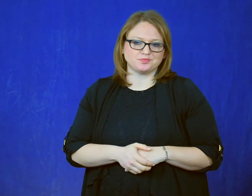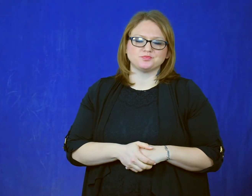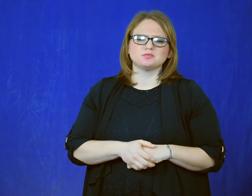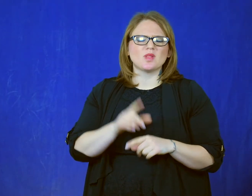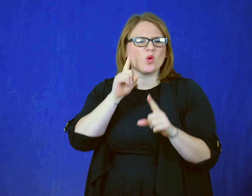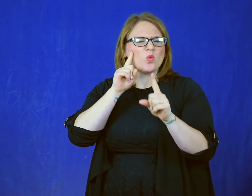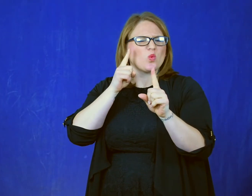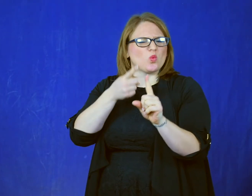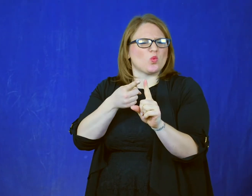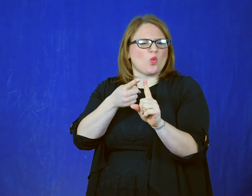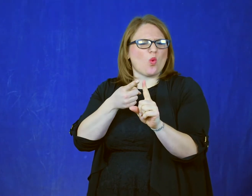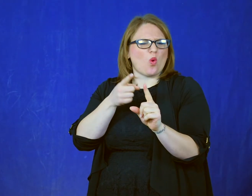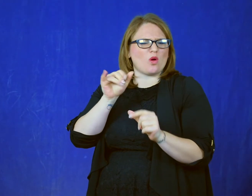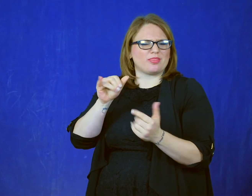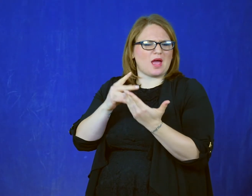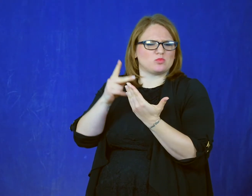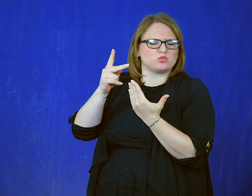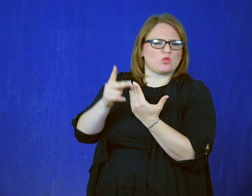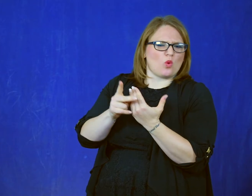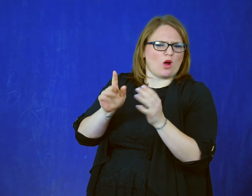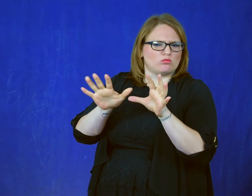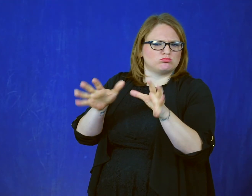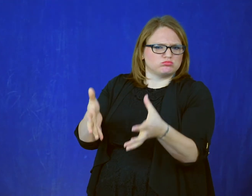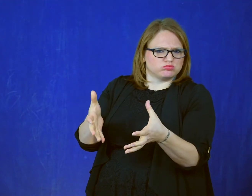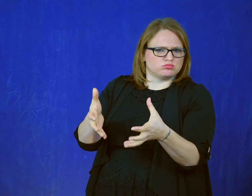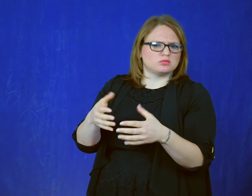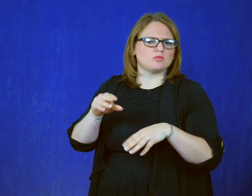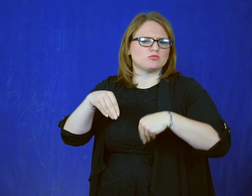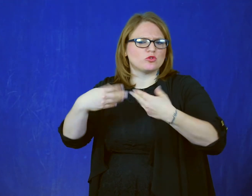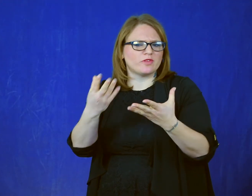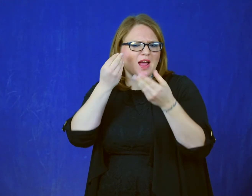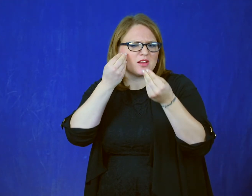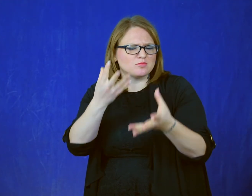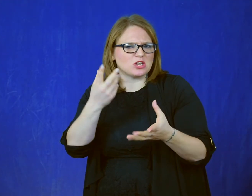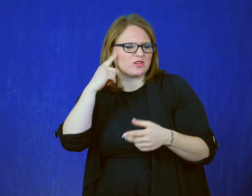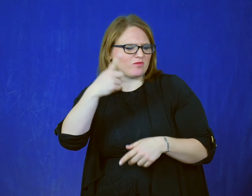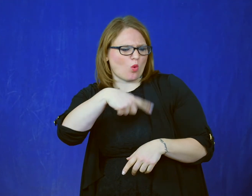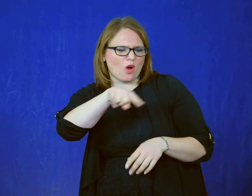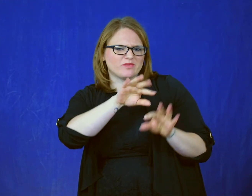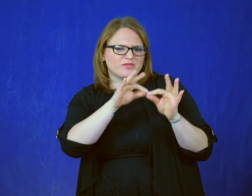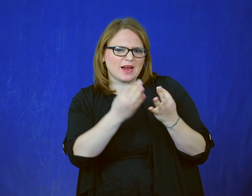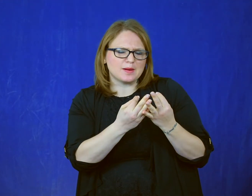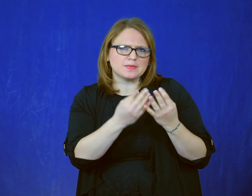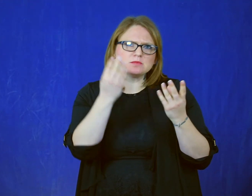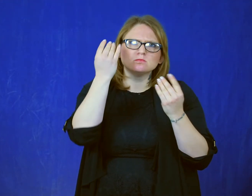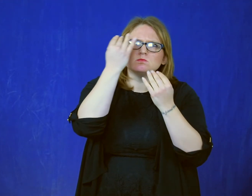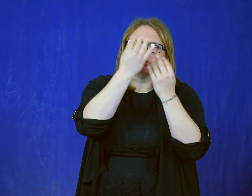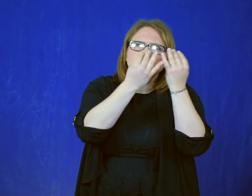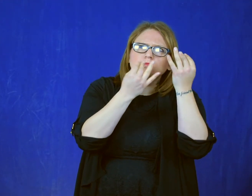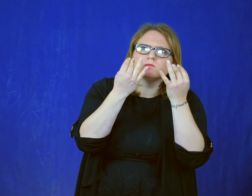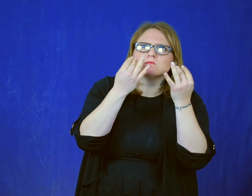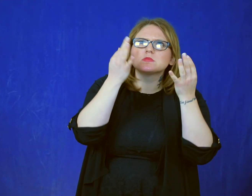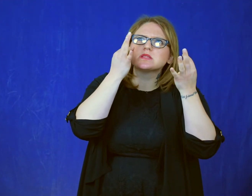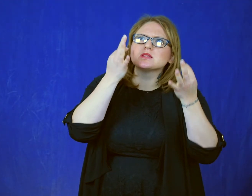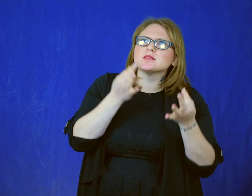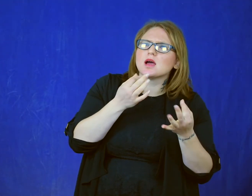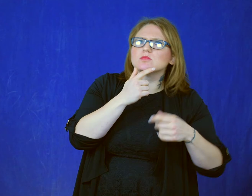This gives families the information they need to make decisions for their family.